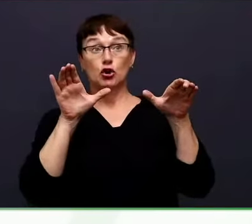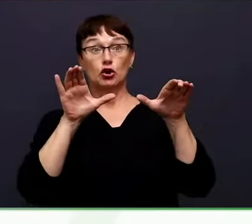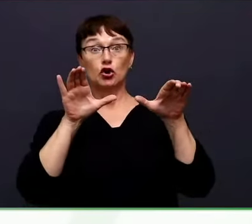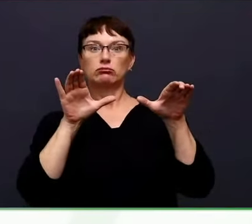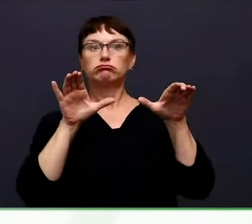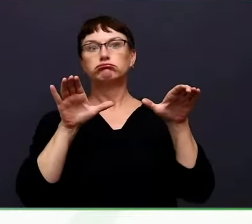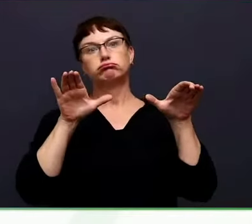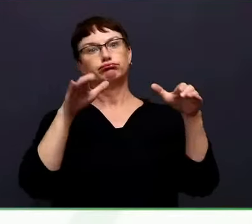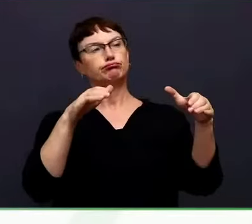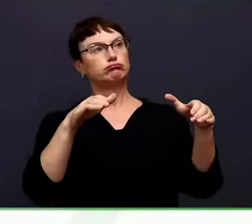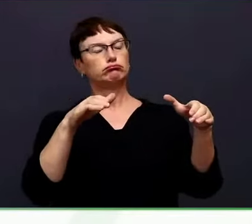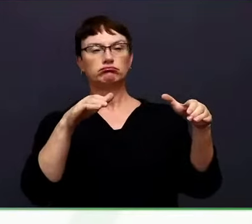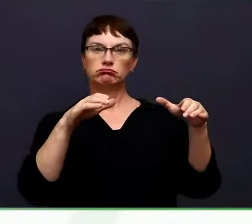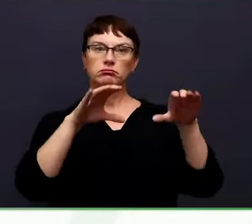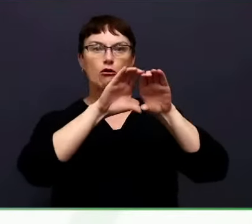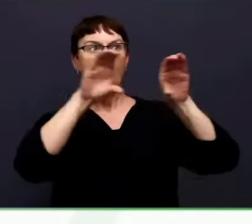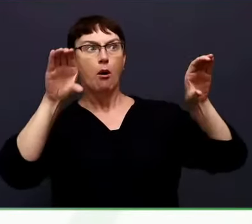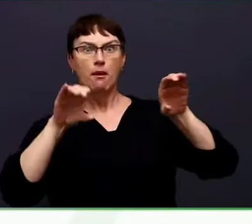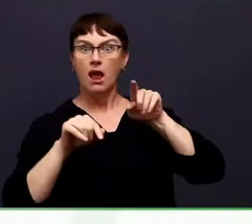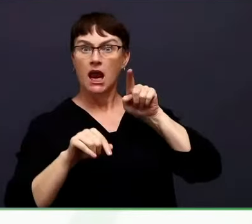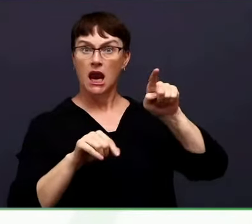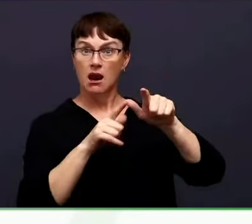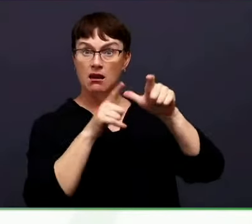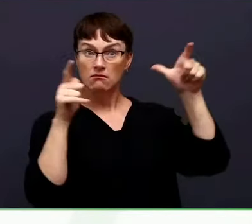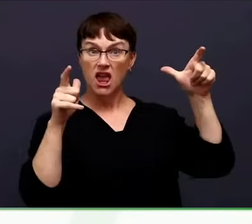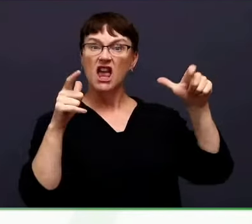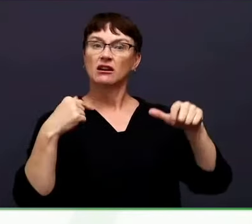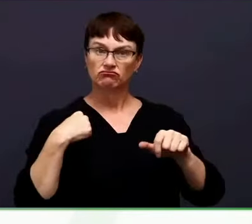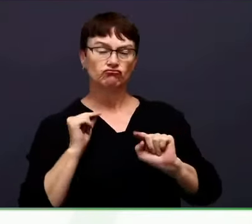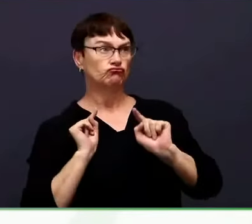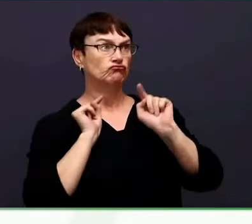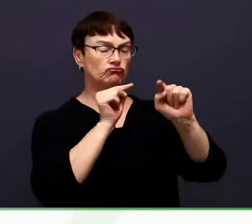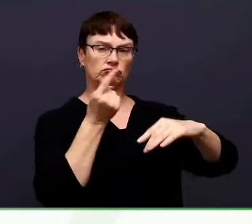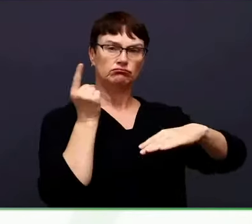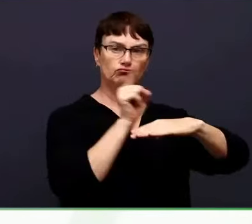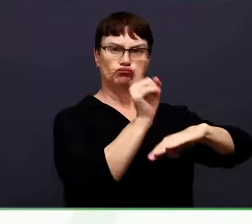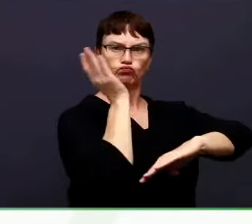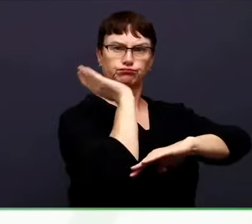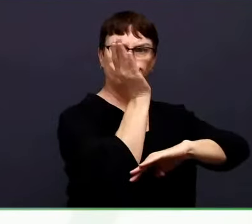to create awareness about Down syndrome.